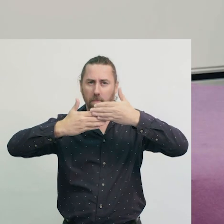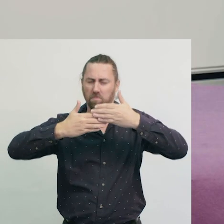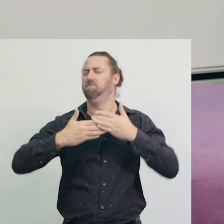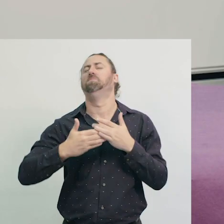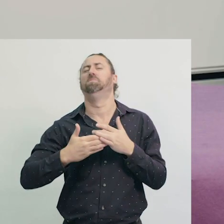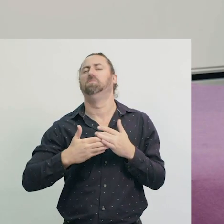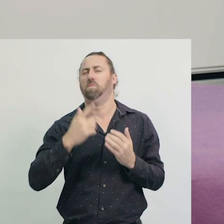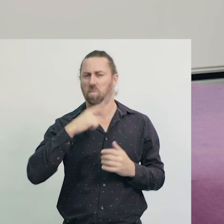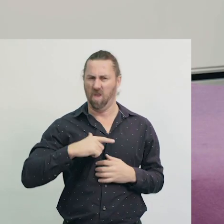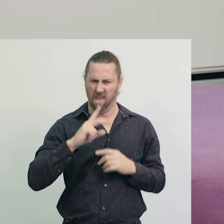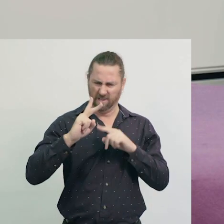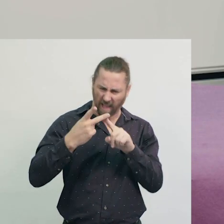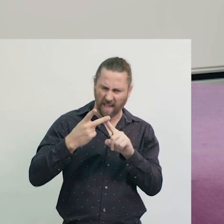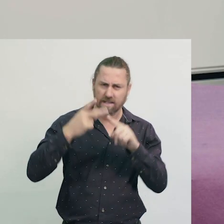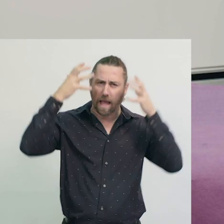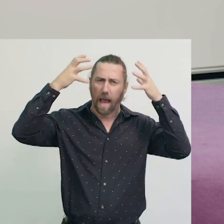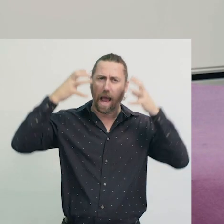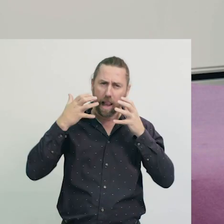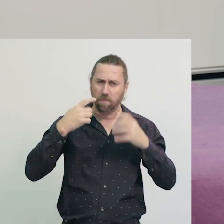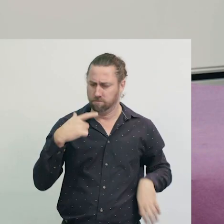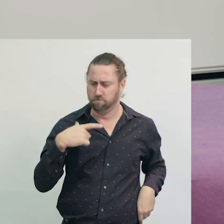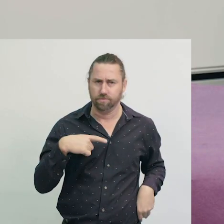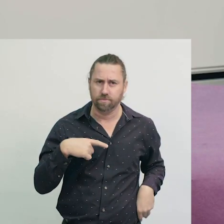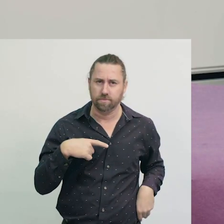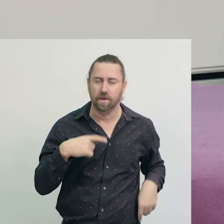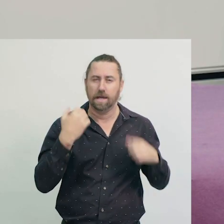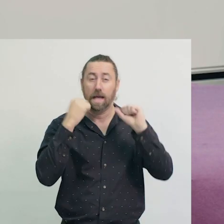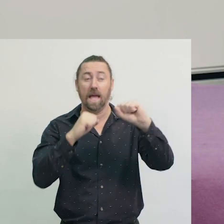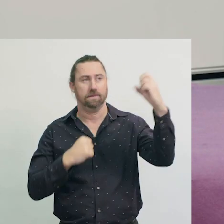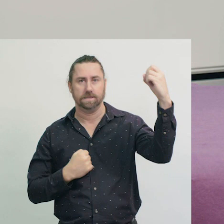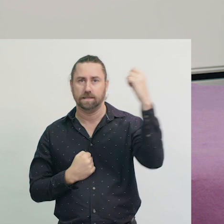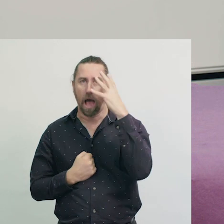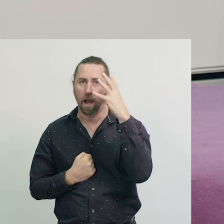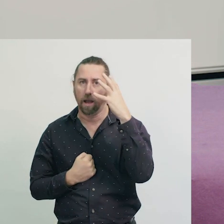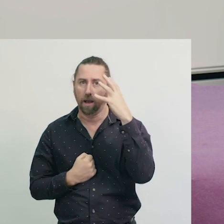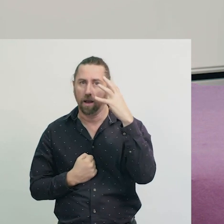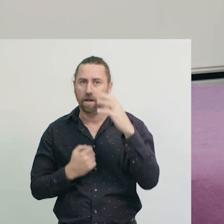Why do you think the astronauts had a second helmet? It helped protect against the Sun.